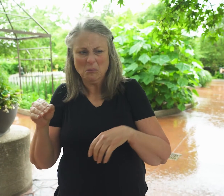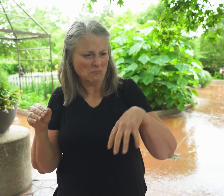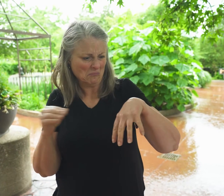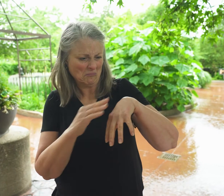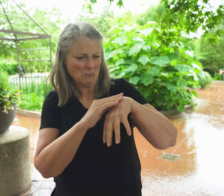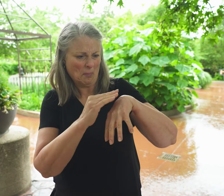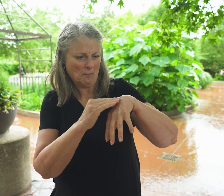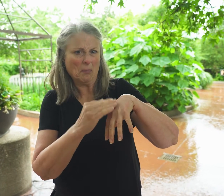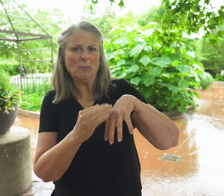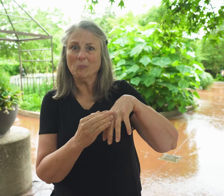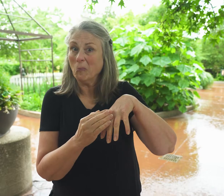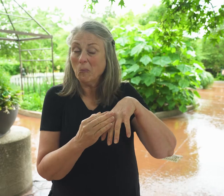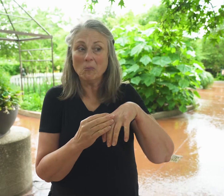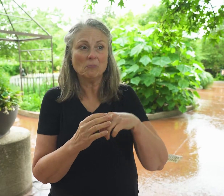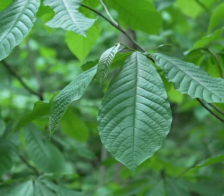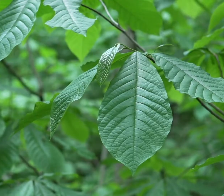and the bumps on the back of a frog.